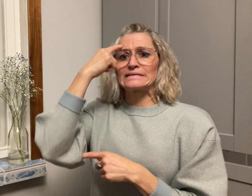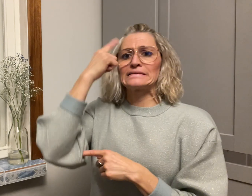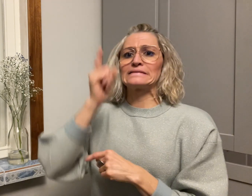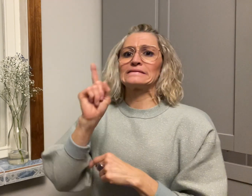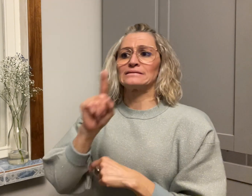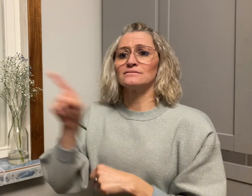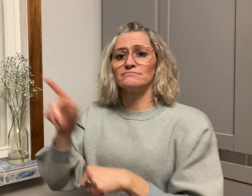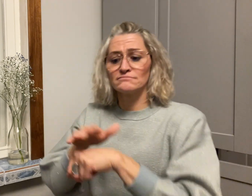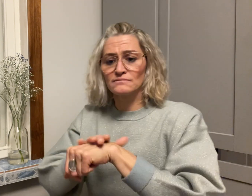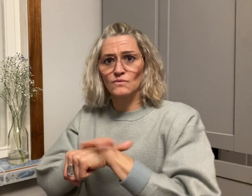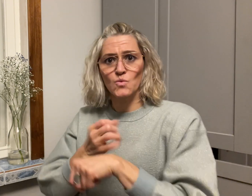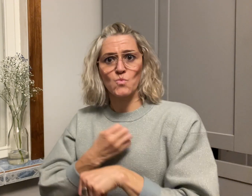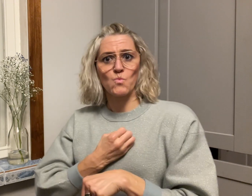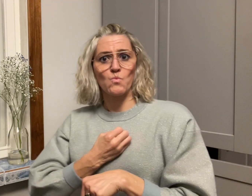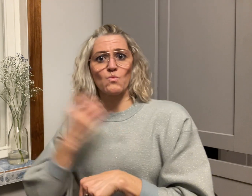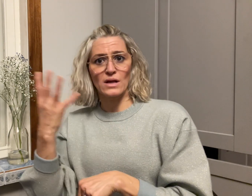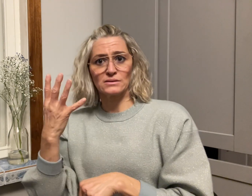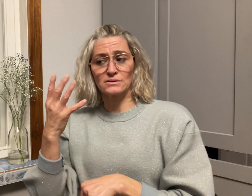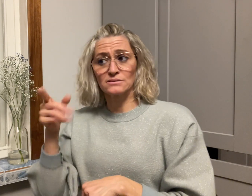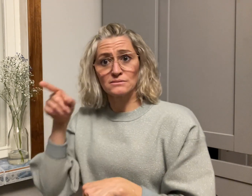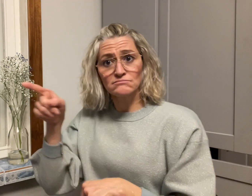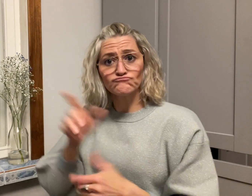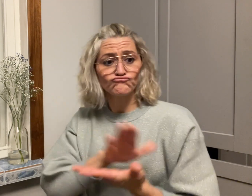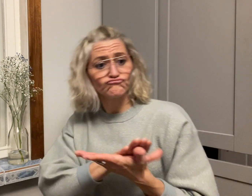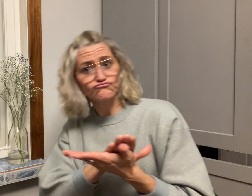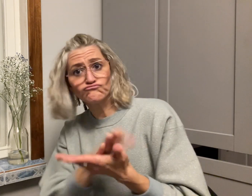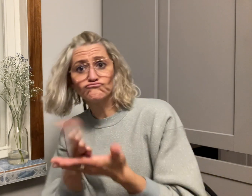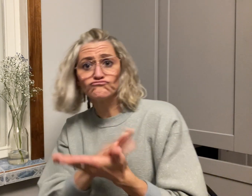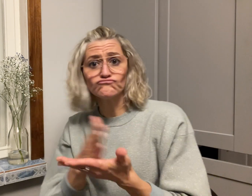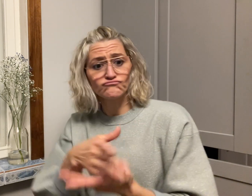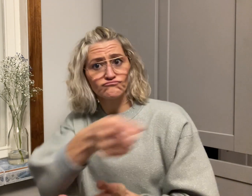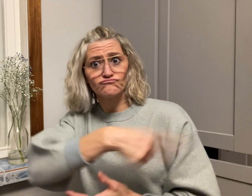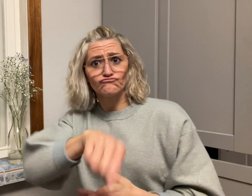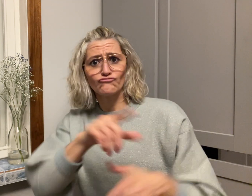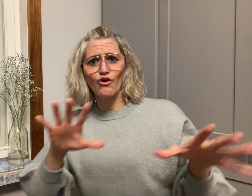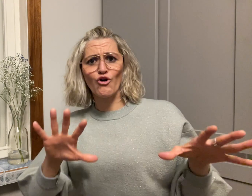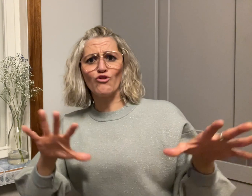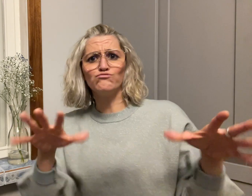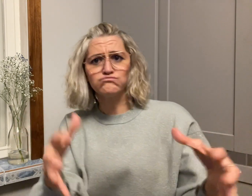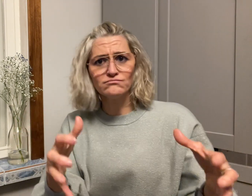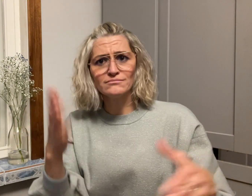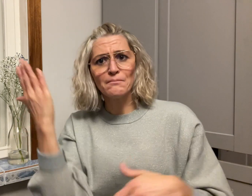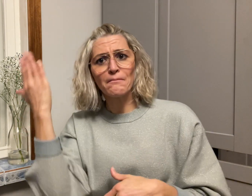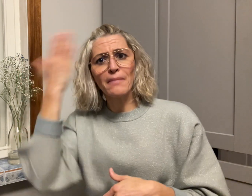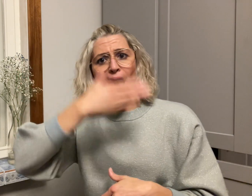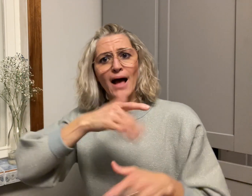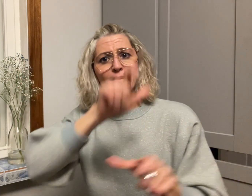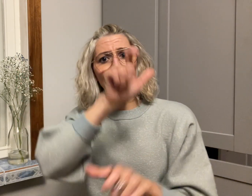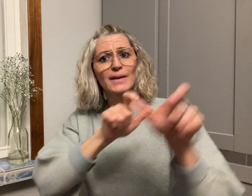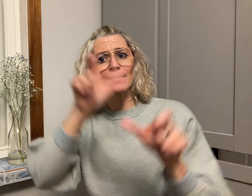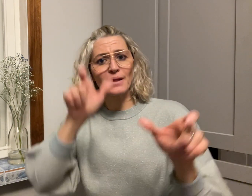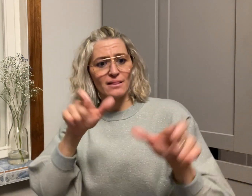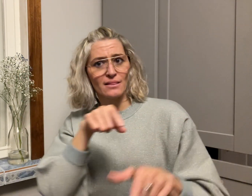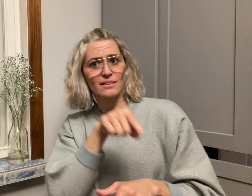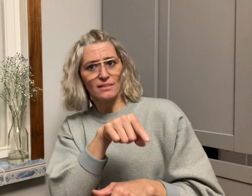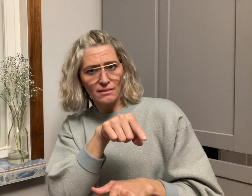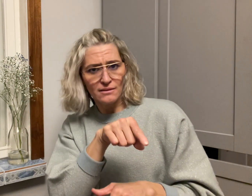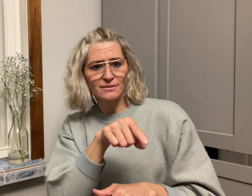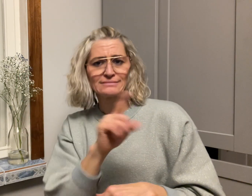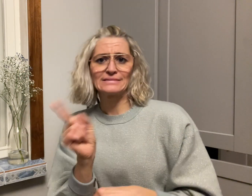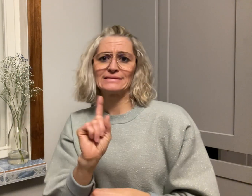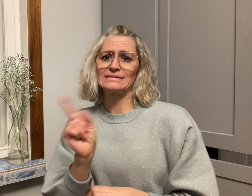to have a white interpreter represent Black characters.